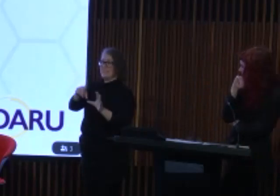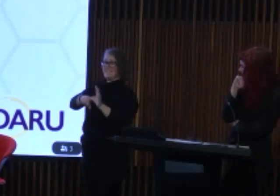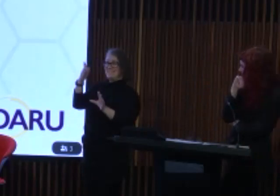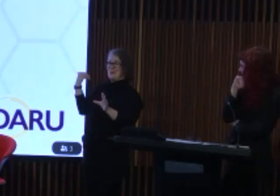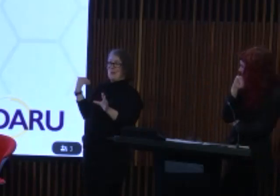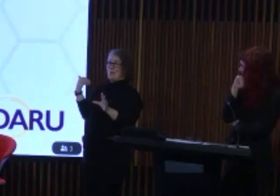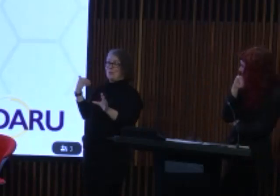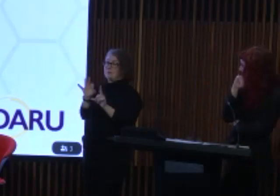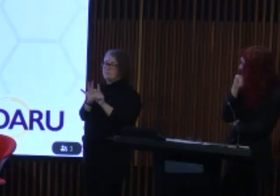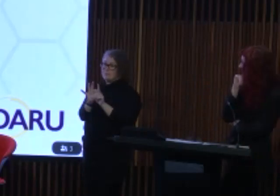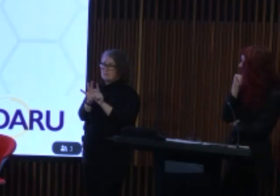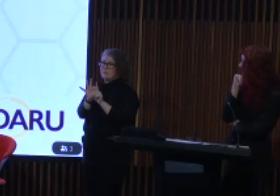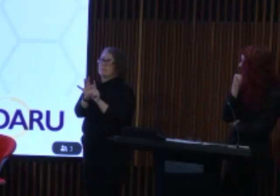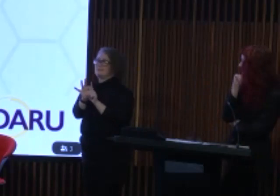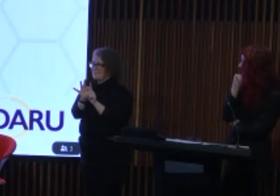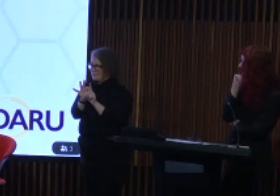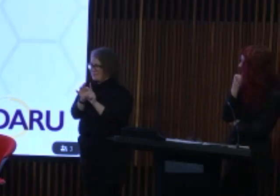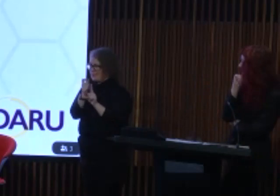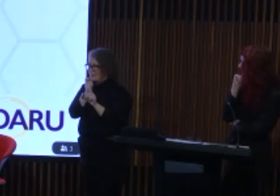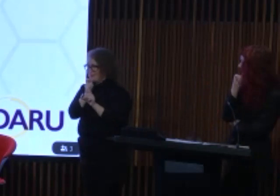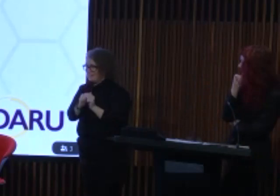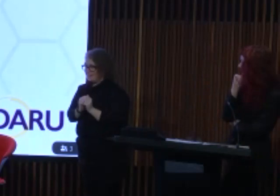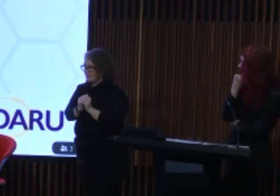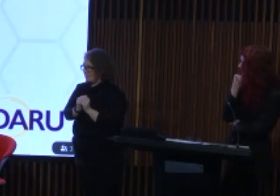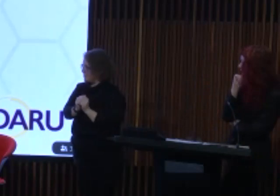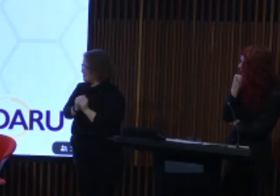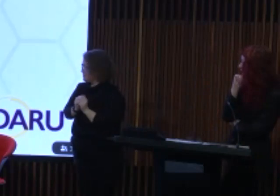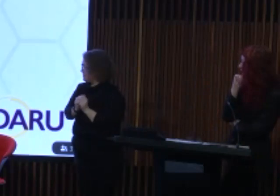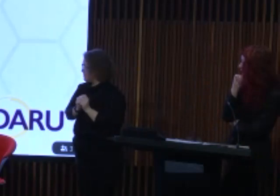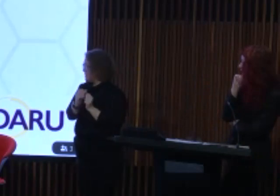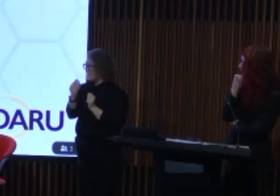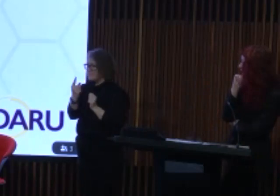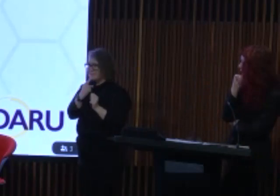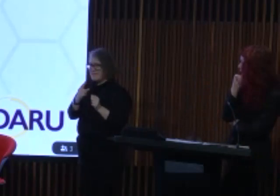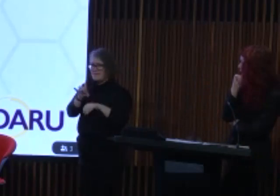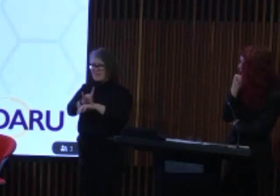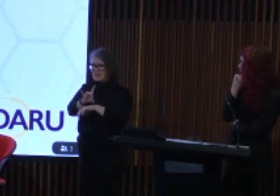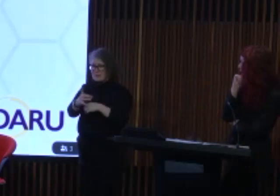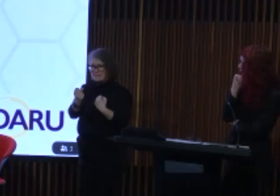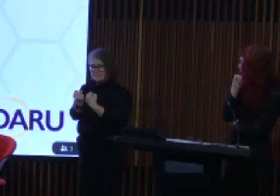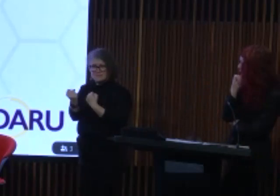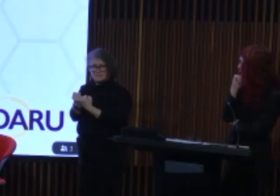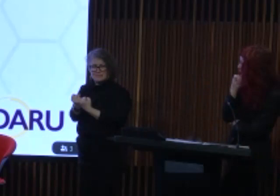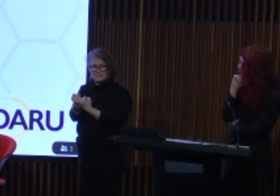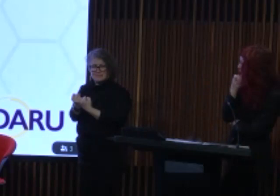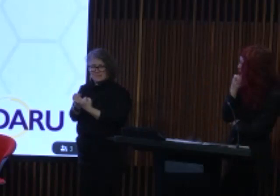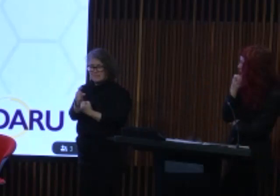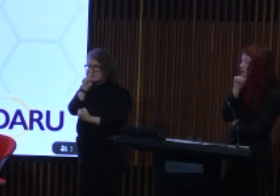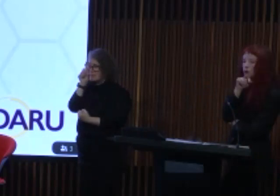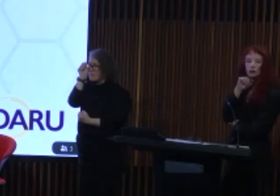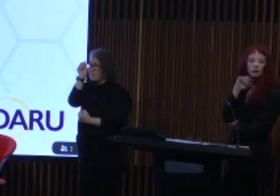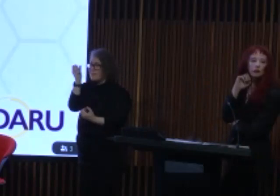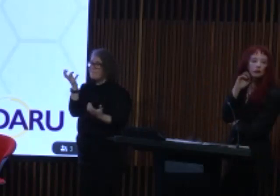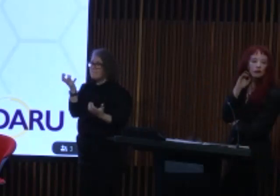better so. Somebody said therapy assistance. I can't quite remember what that was about.